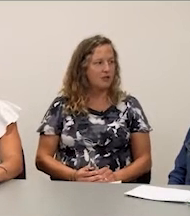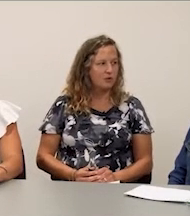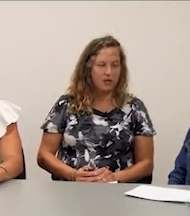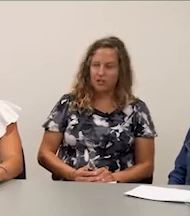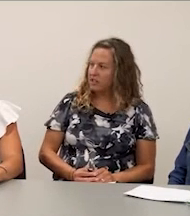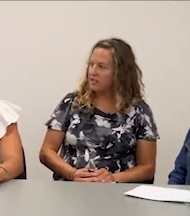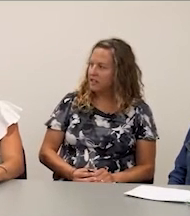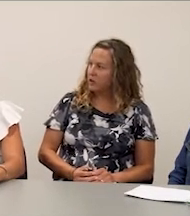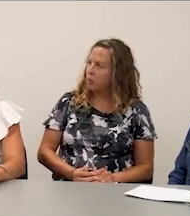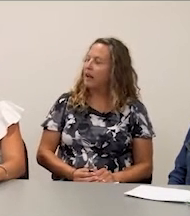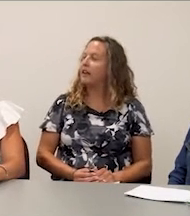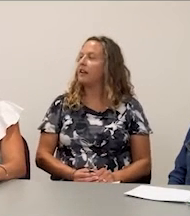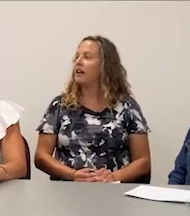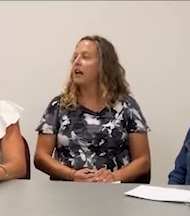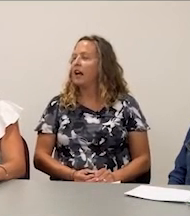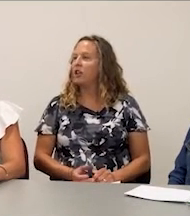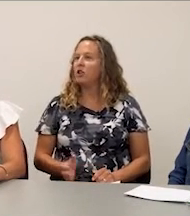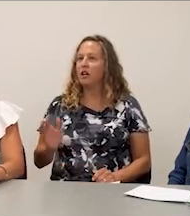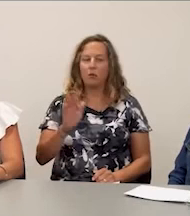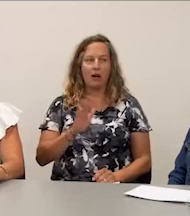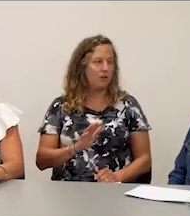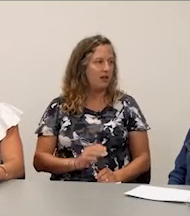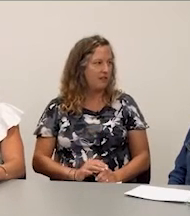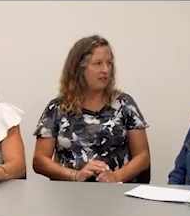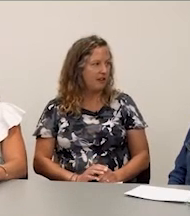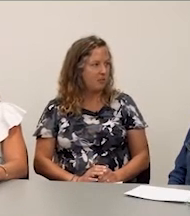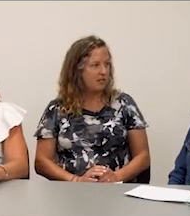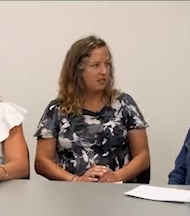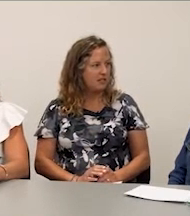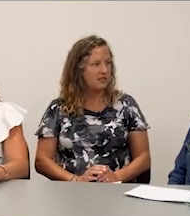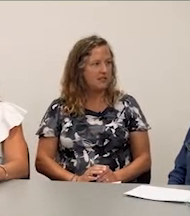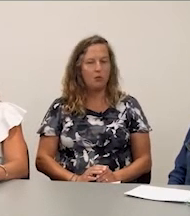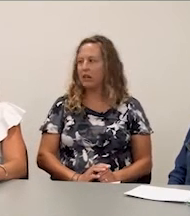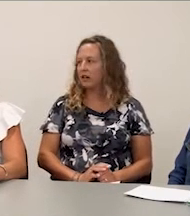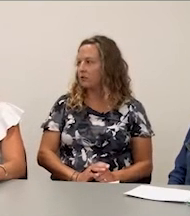those questions that are open ended and looking around the environment to see what are those